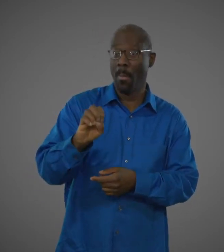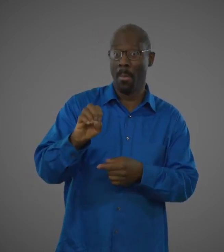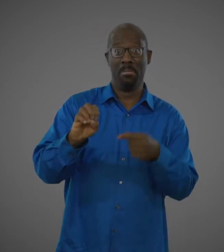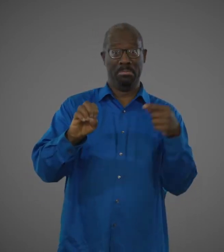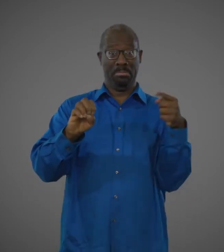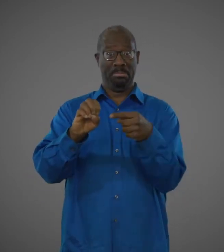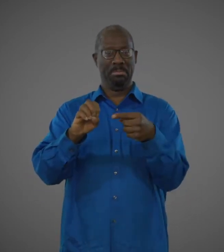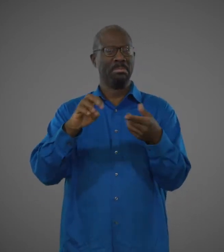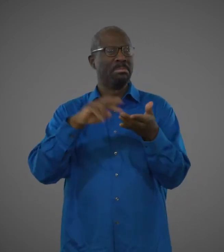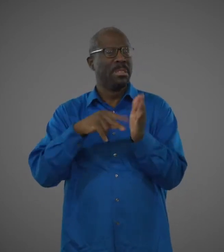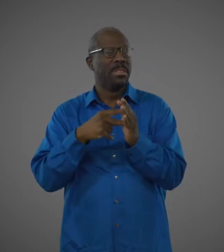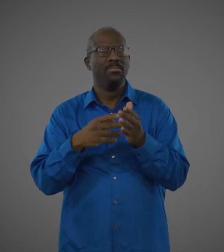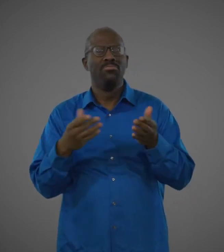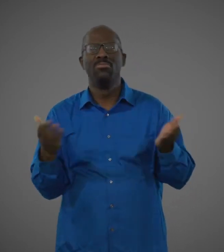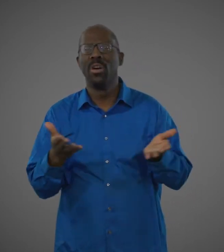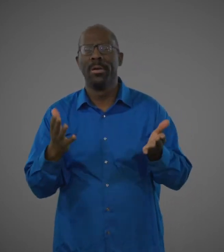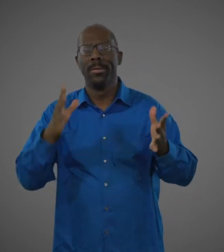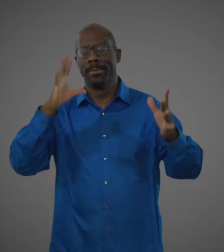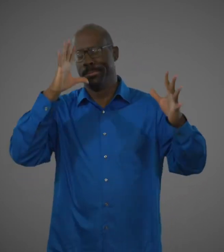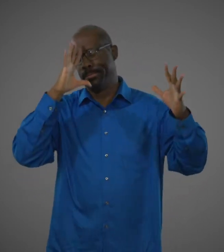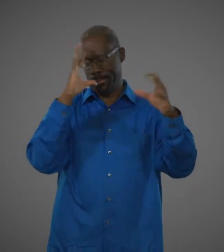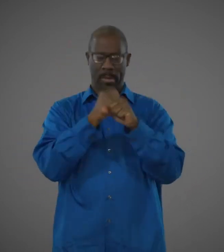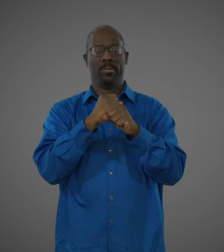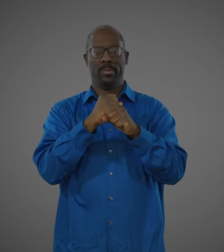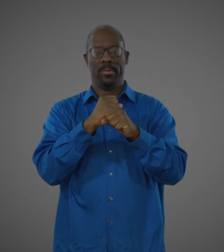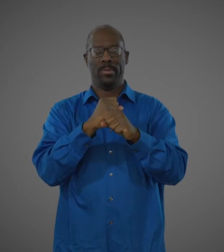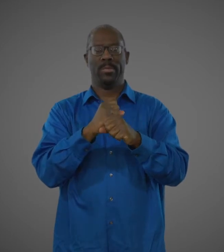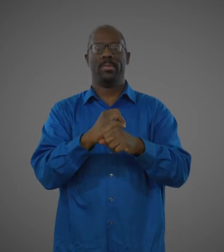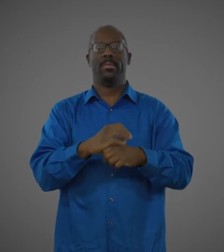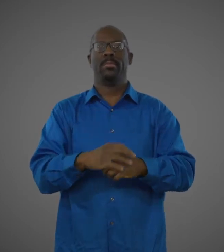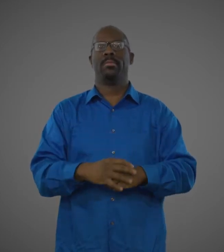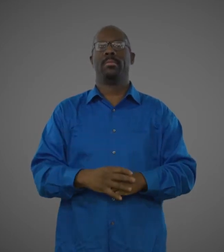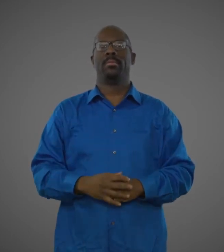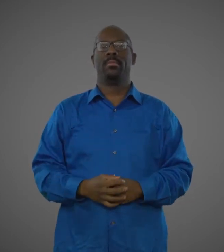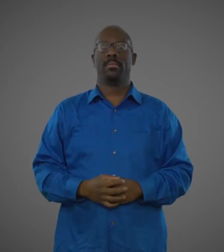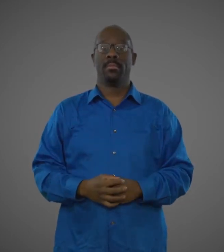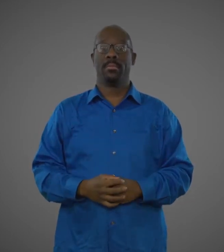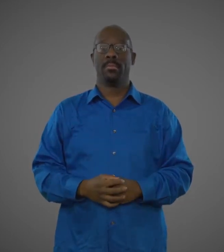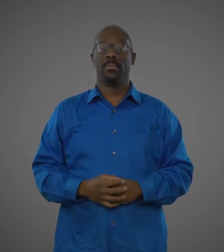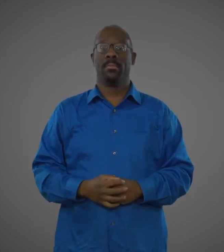Syncope - it means fainting, or passing out.